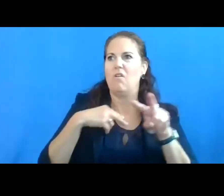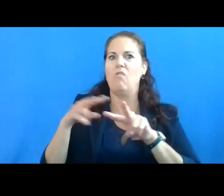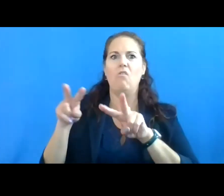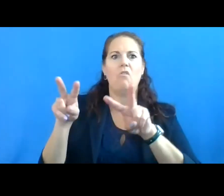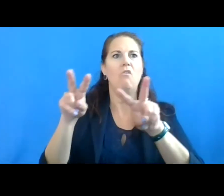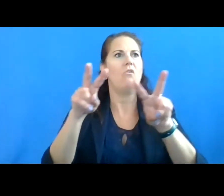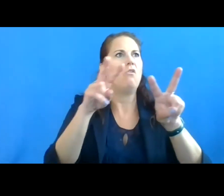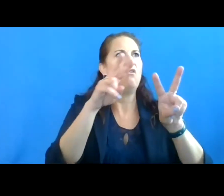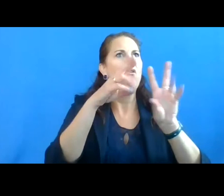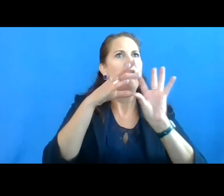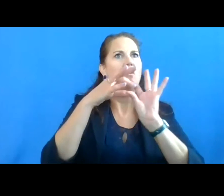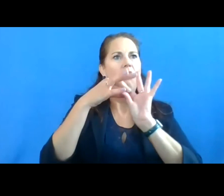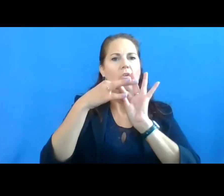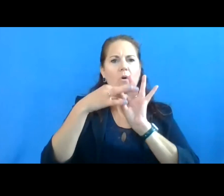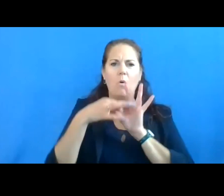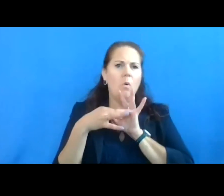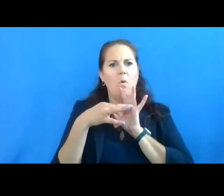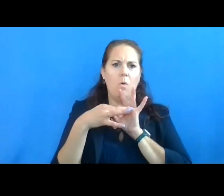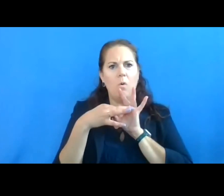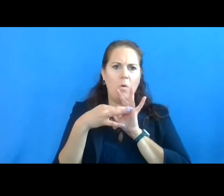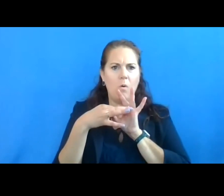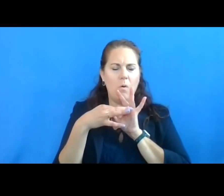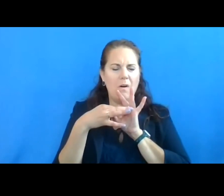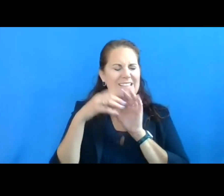And that feast is what I needed.